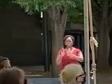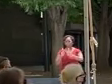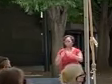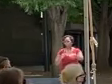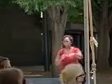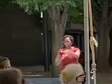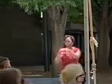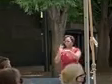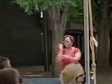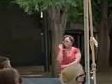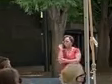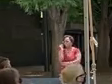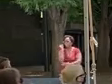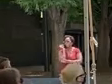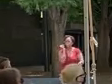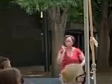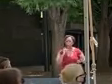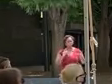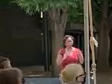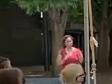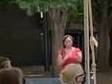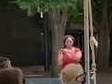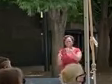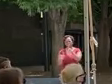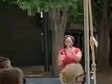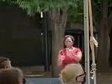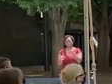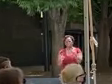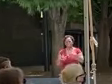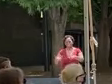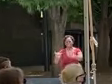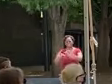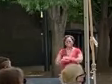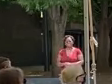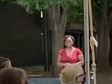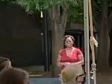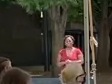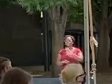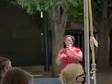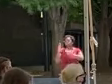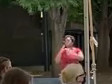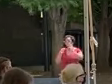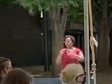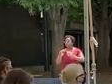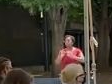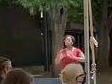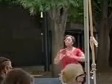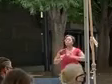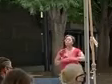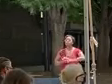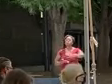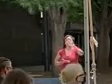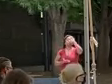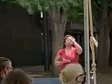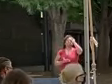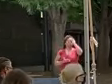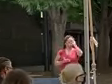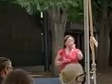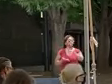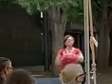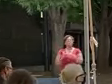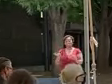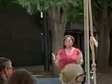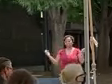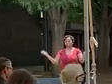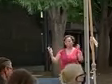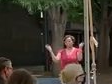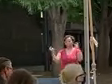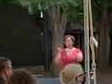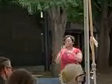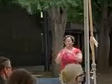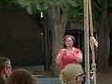Also let's learn by this experience and today celebrate our commitment to making inclusion and full accessibility a reality.